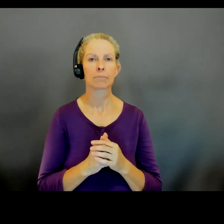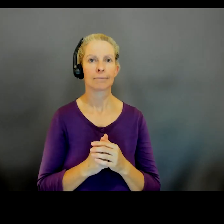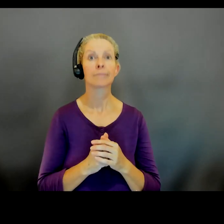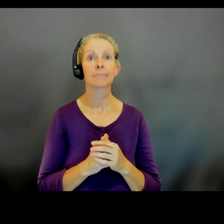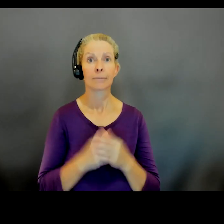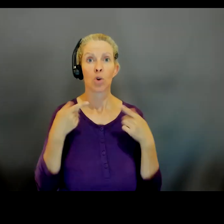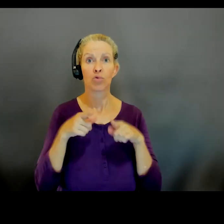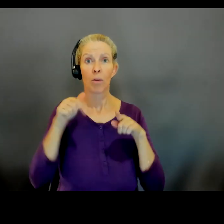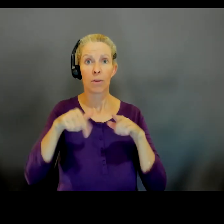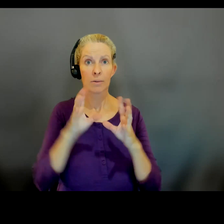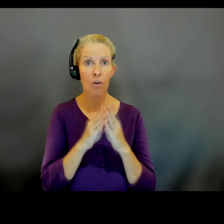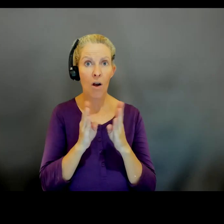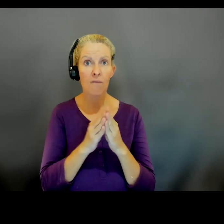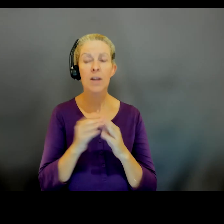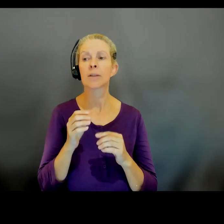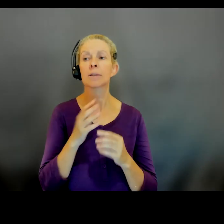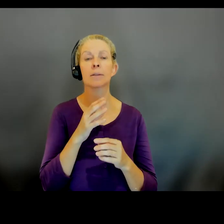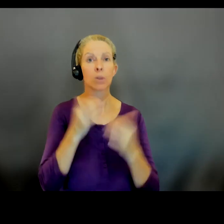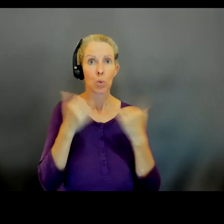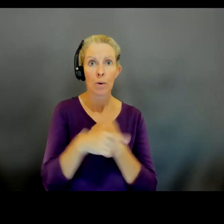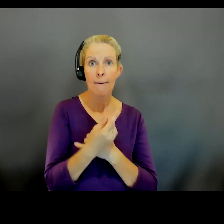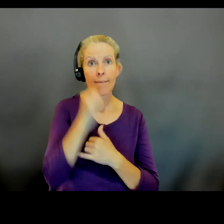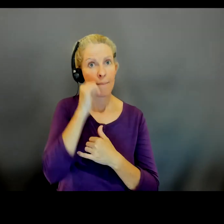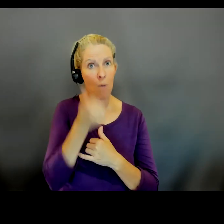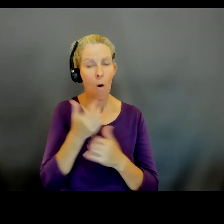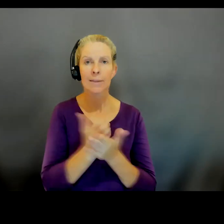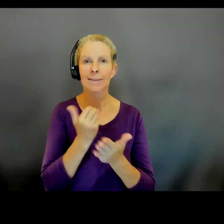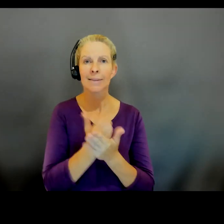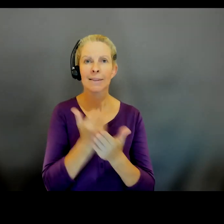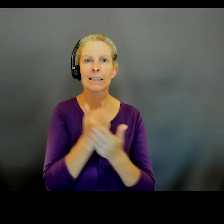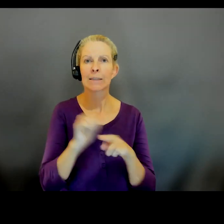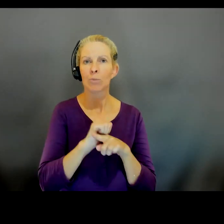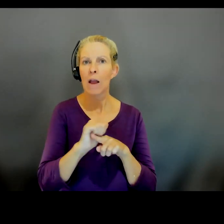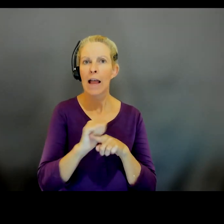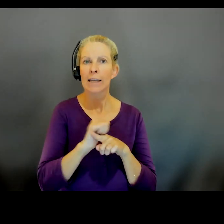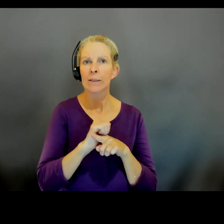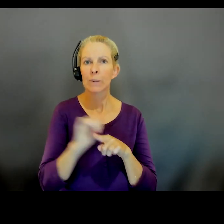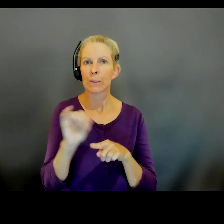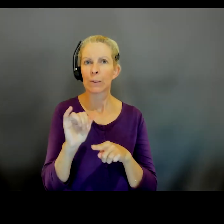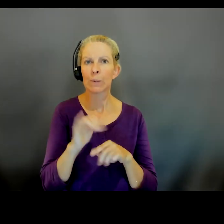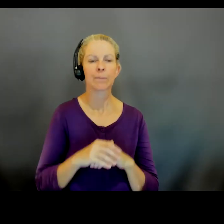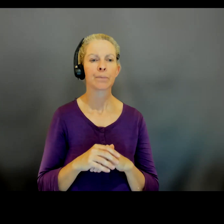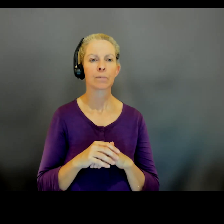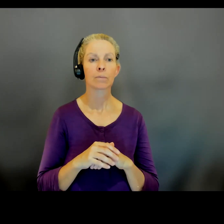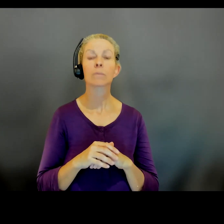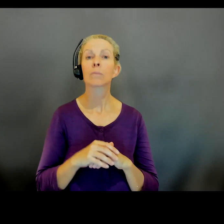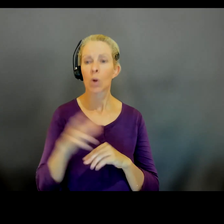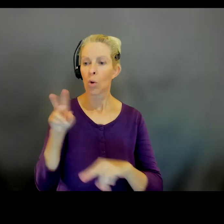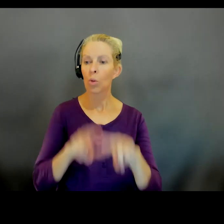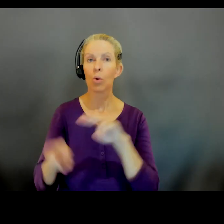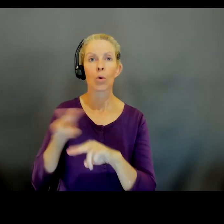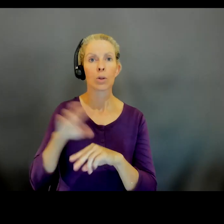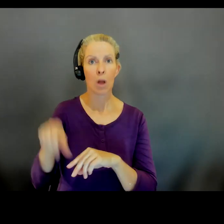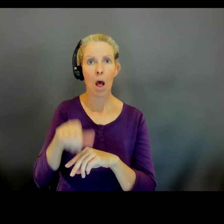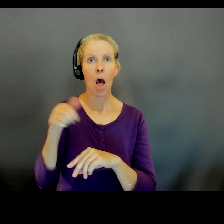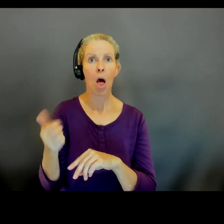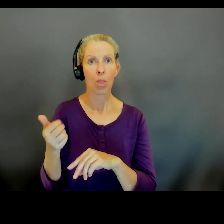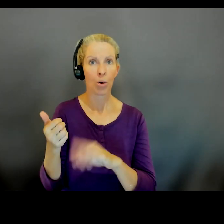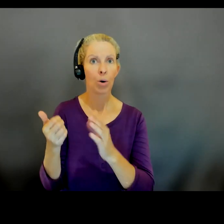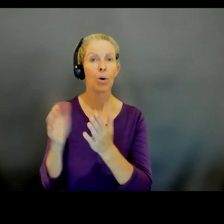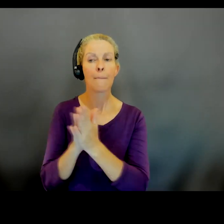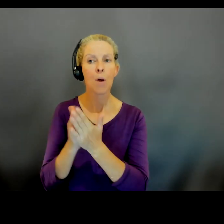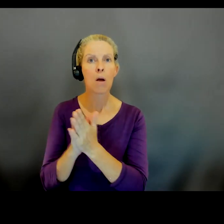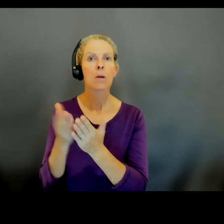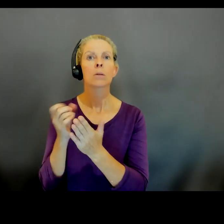what you'll learn tomorrow. Look at other works out there that are completely unrelated to your